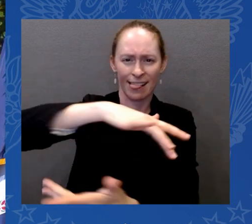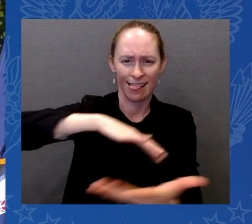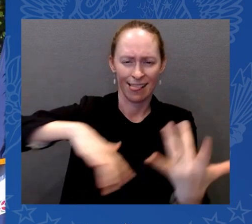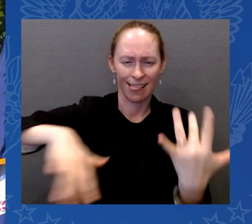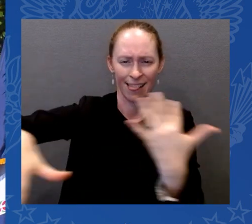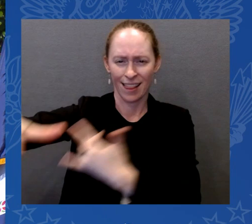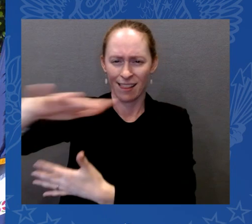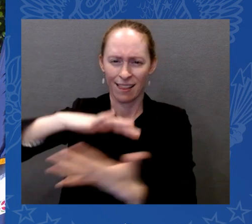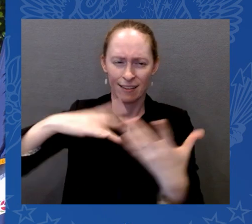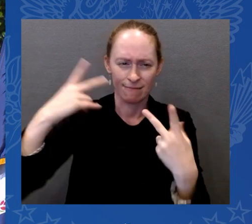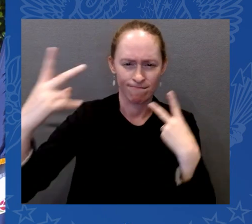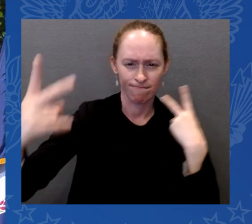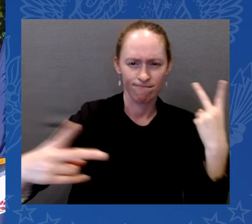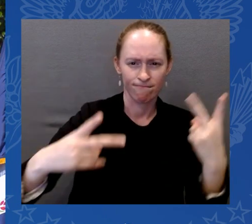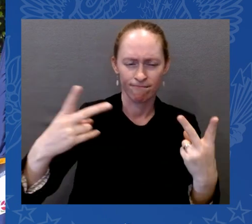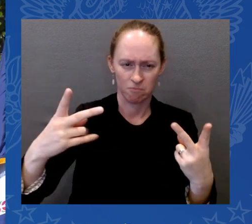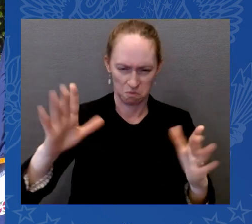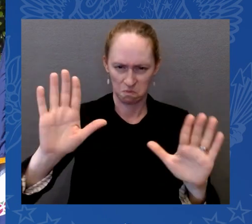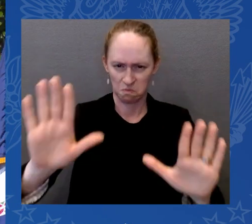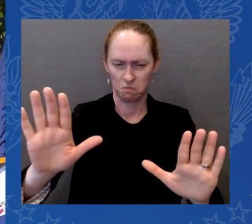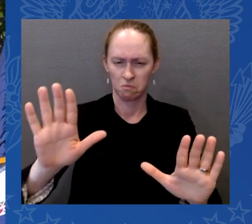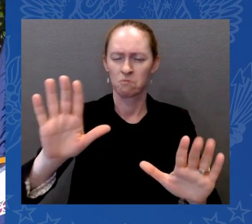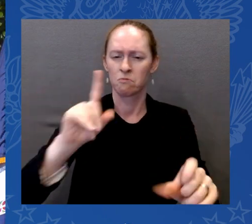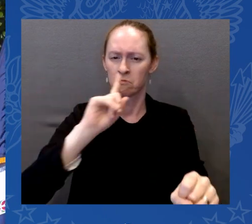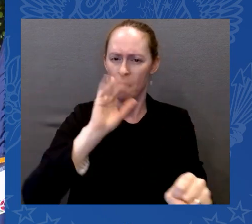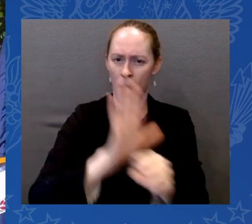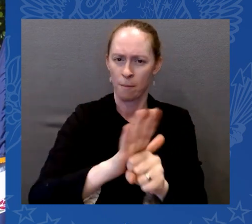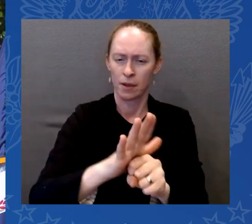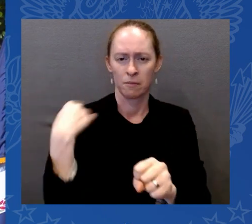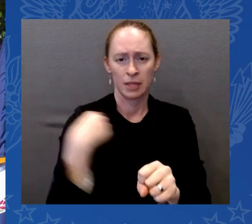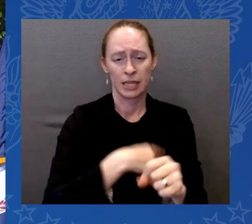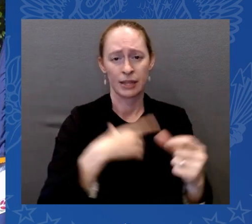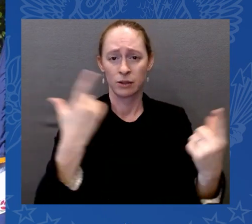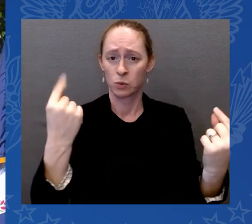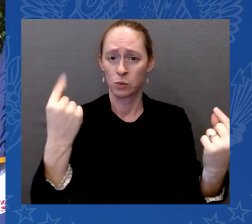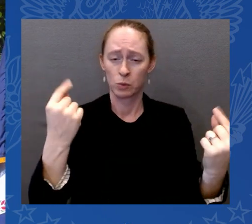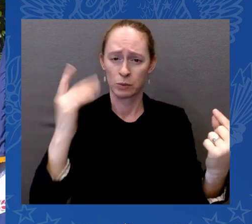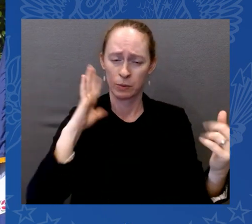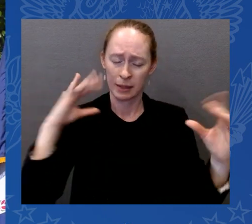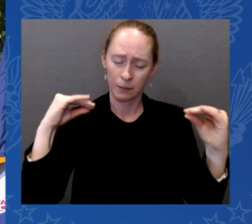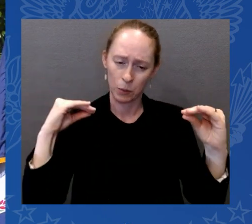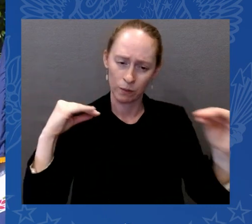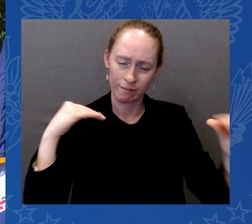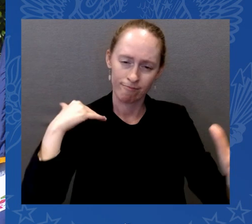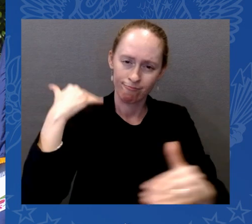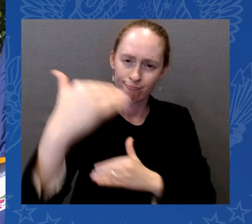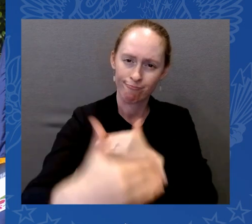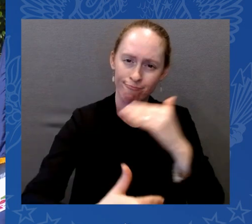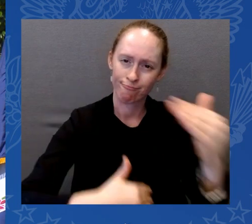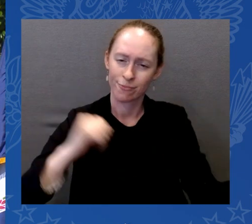We vowed to build an America in which every person, no matter where they start,